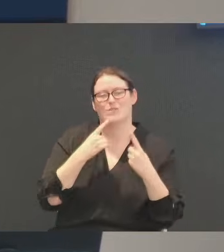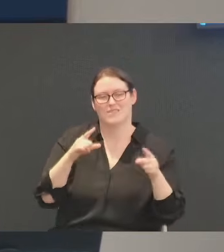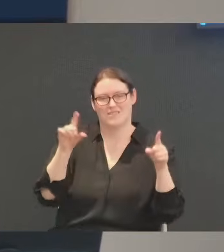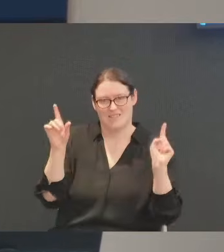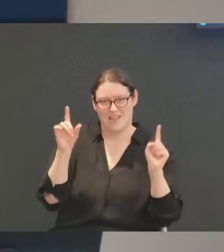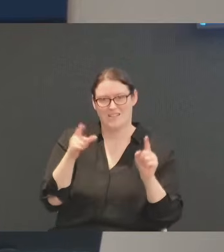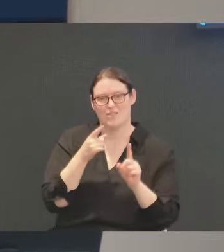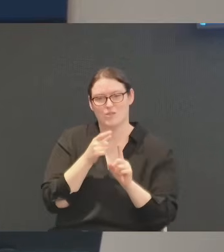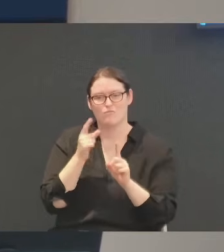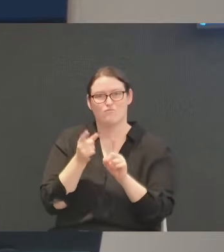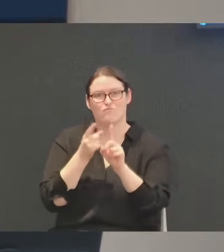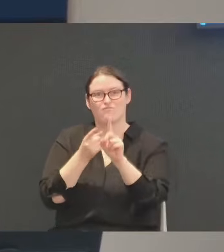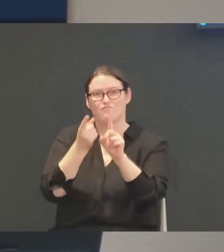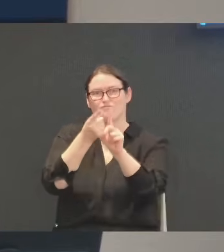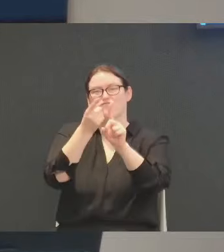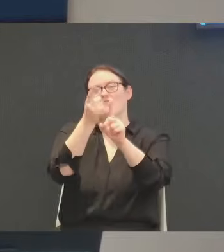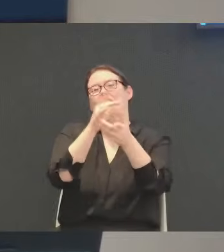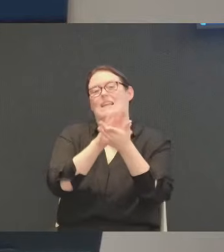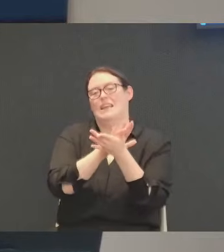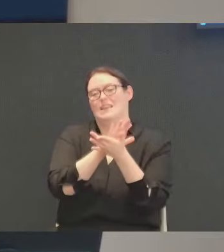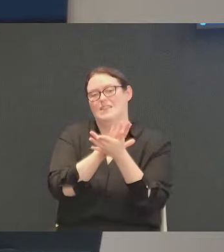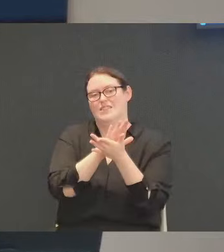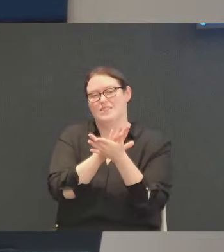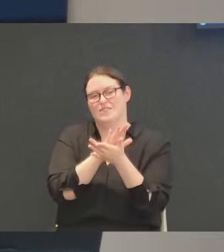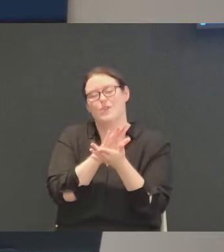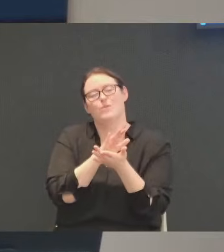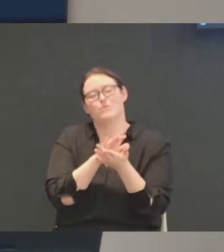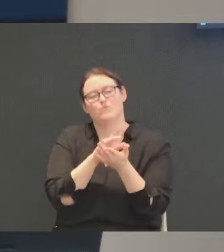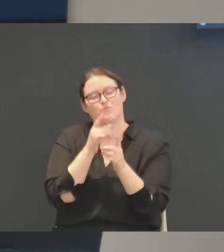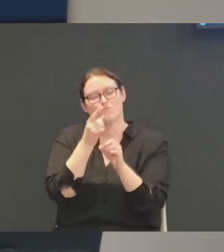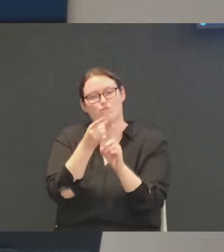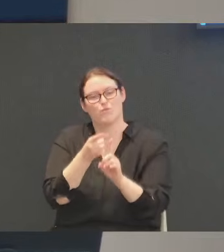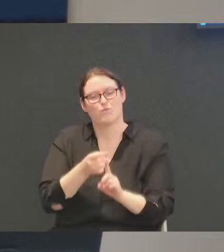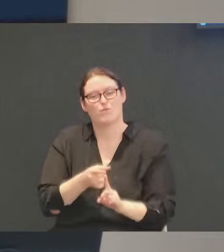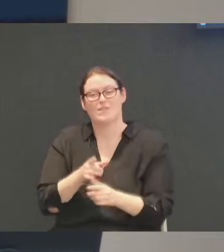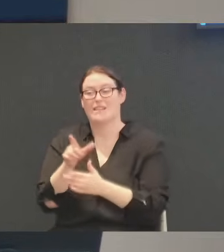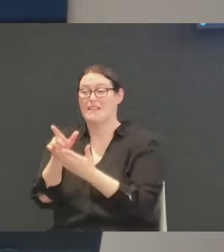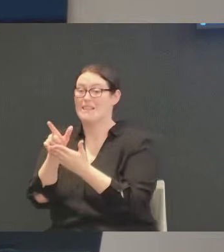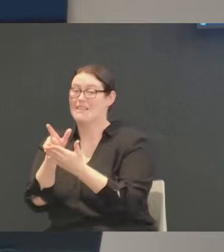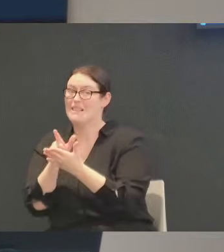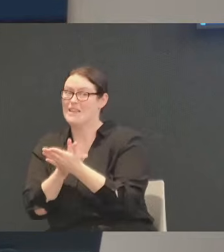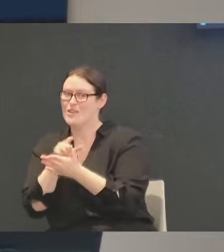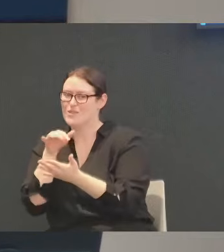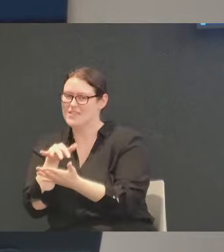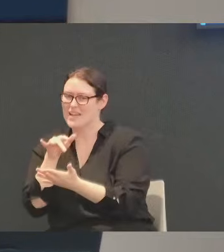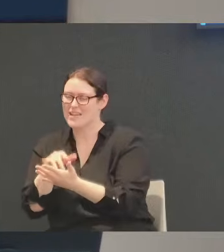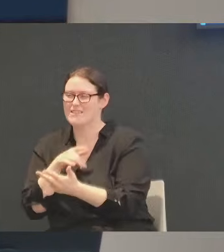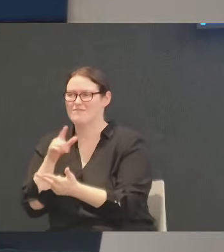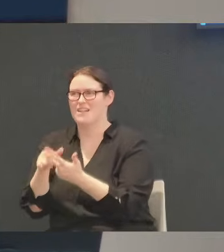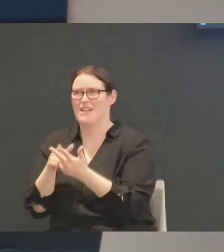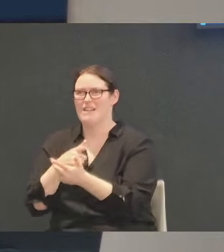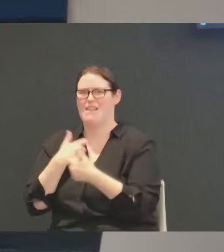pursues her educational goals, future legal studies, and a lifetime of public service.